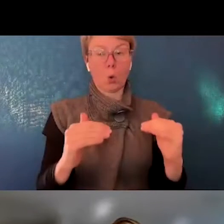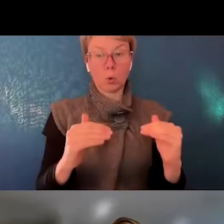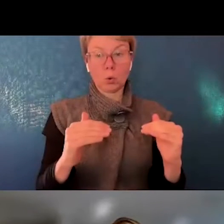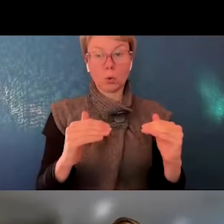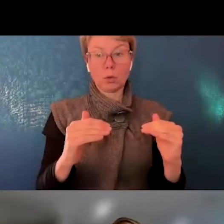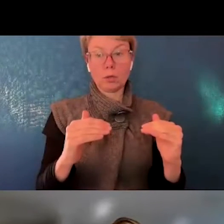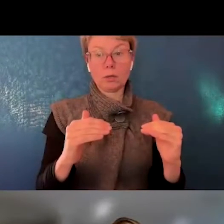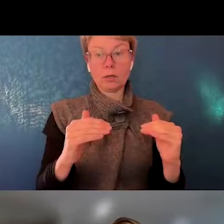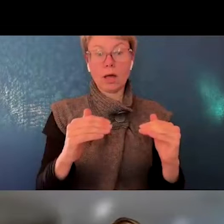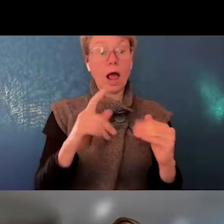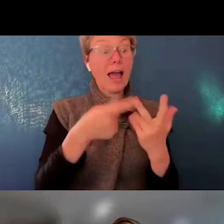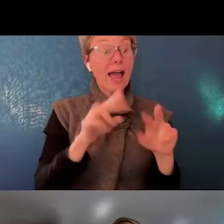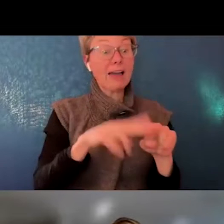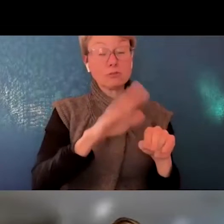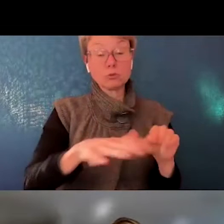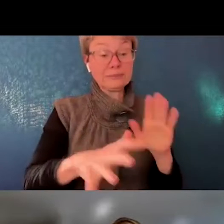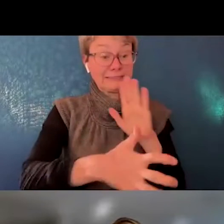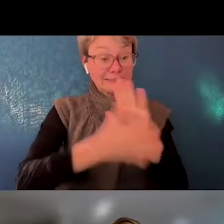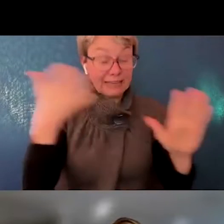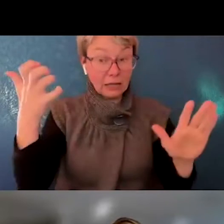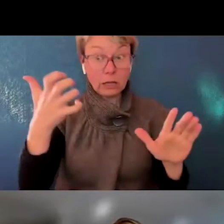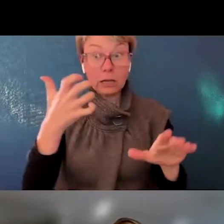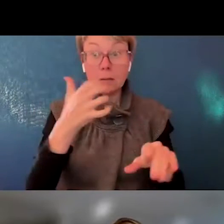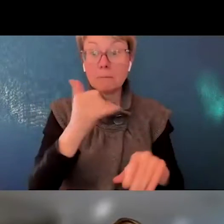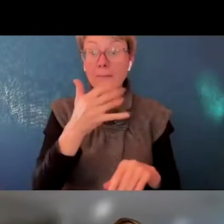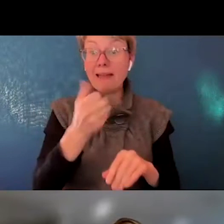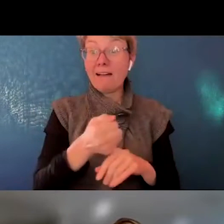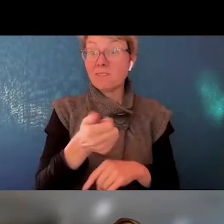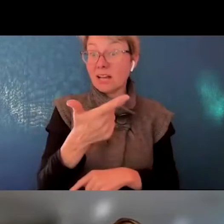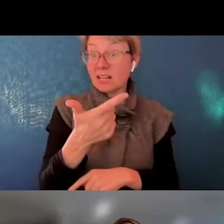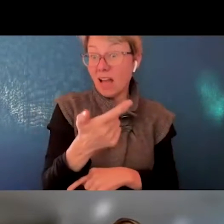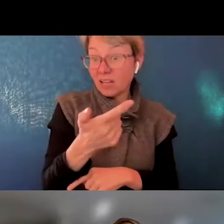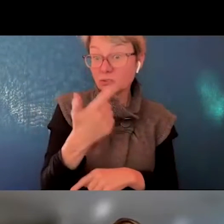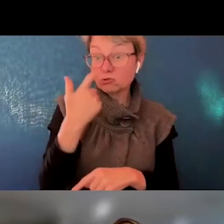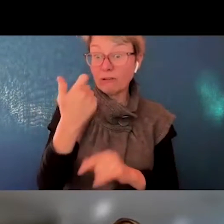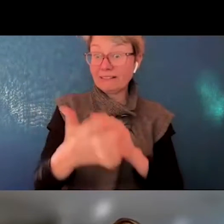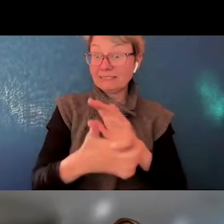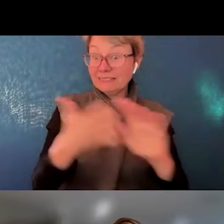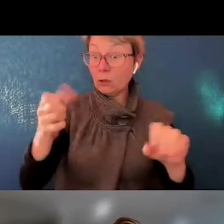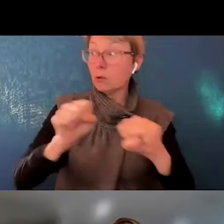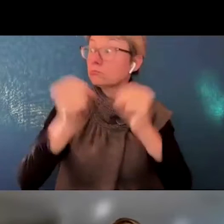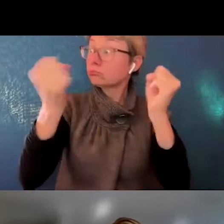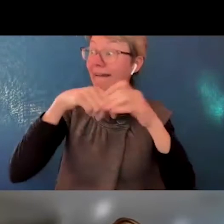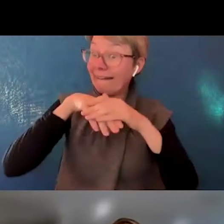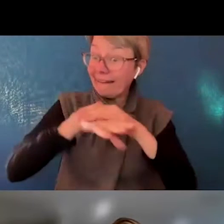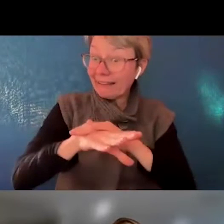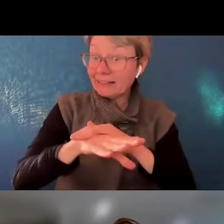like robberies armed robberies um uh breaking and enery charges are dealt with sarily in